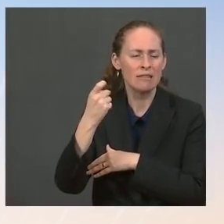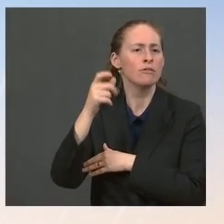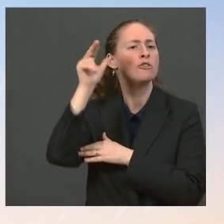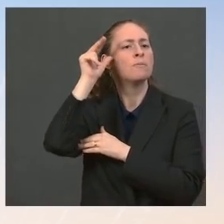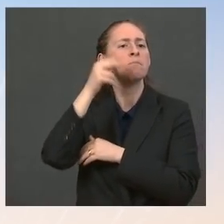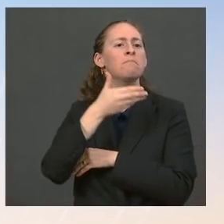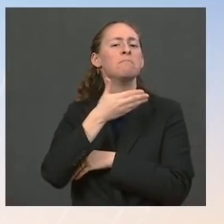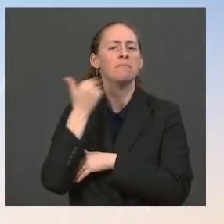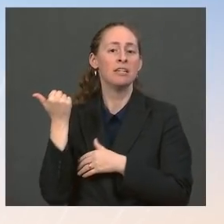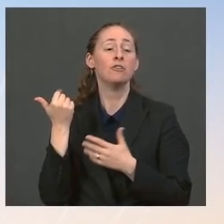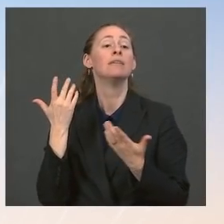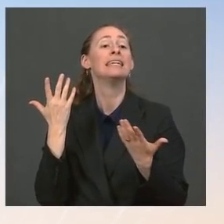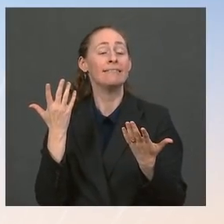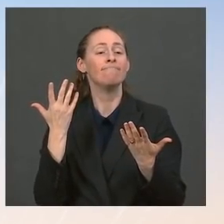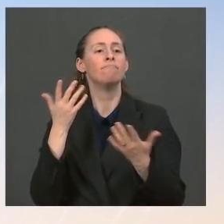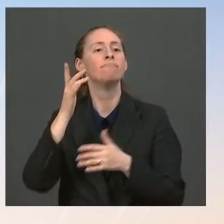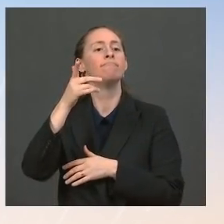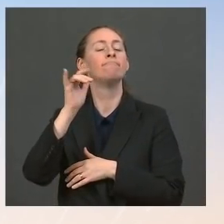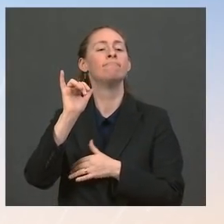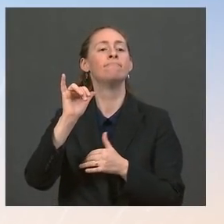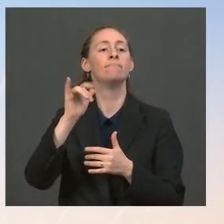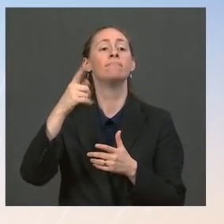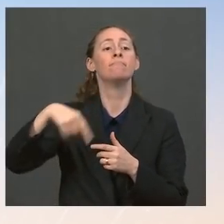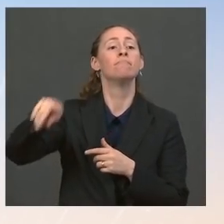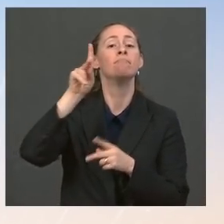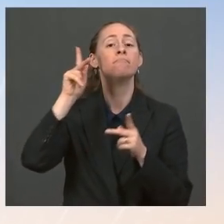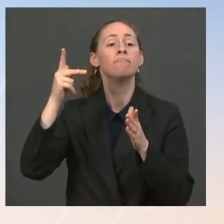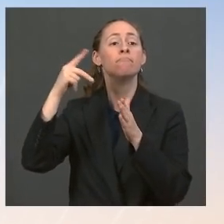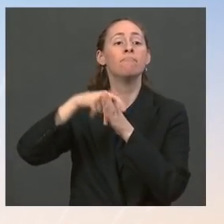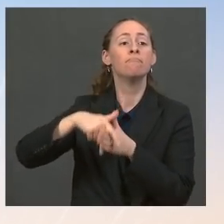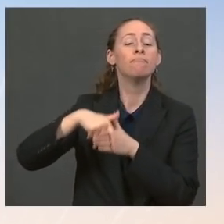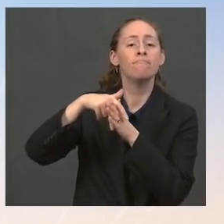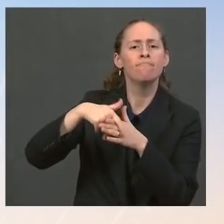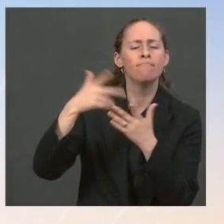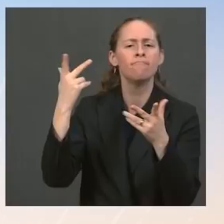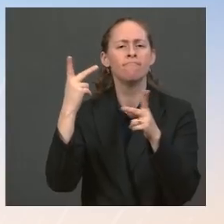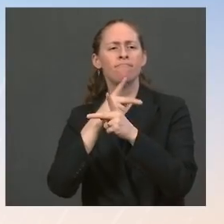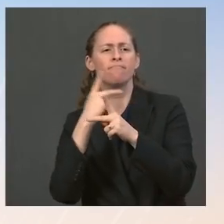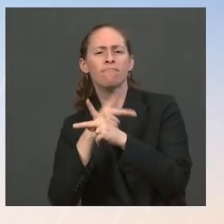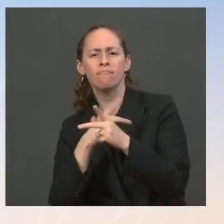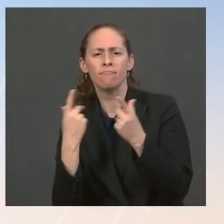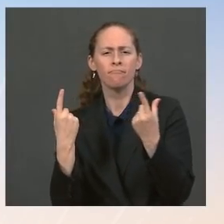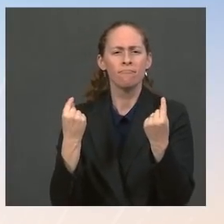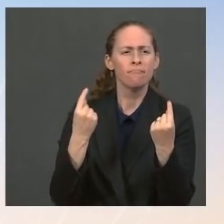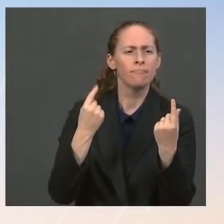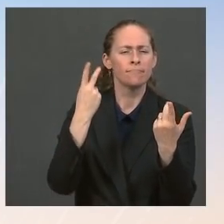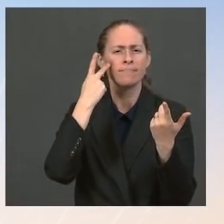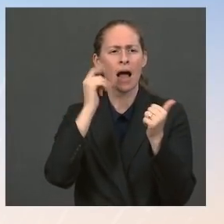is assess the situation and actually assist in helping people in distress.